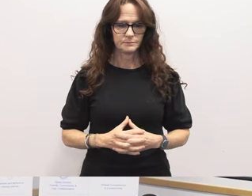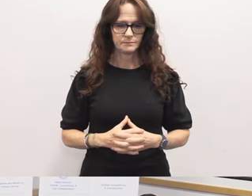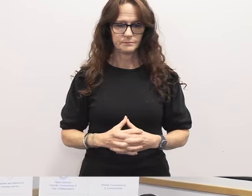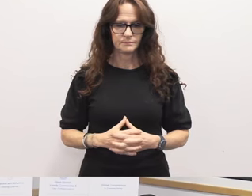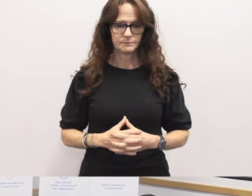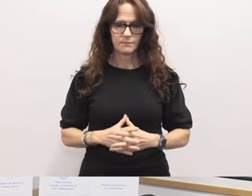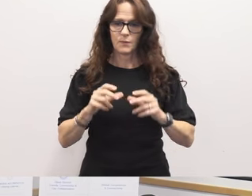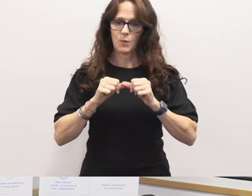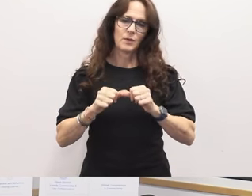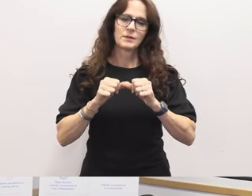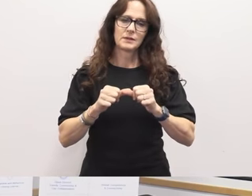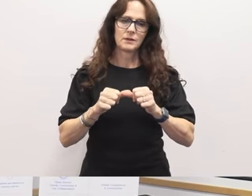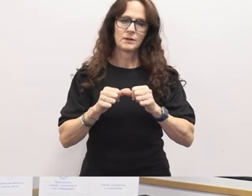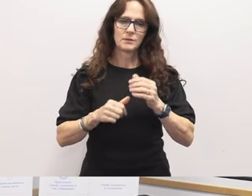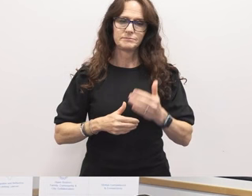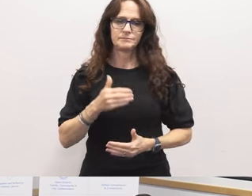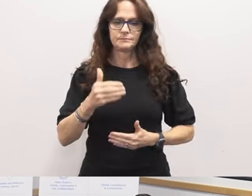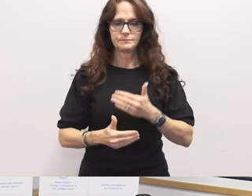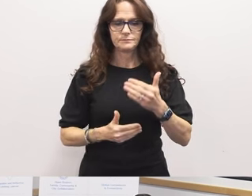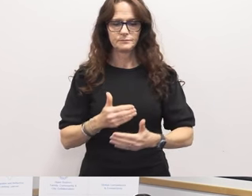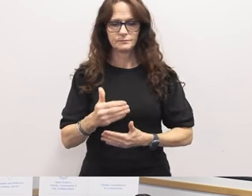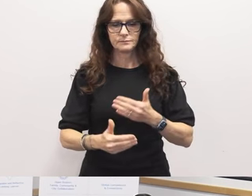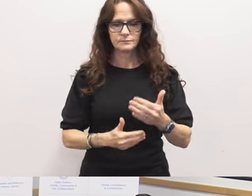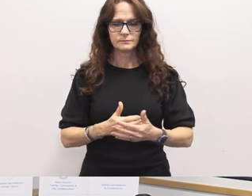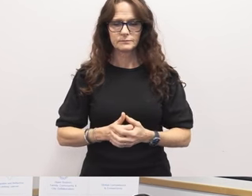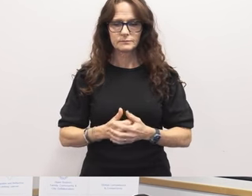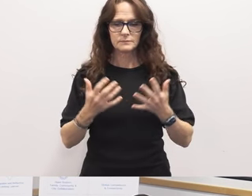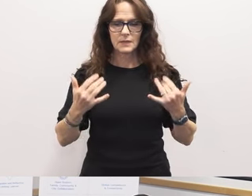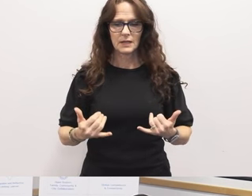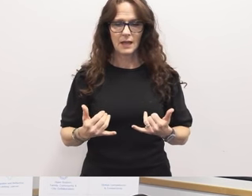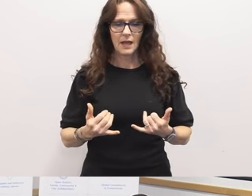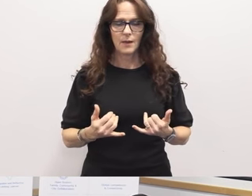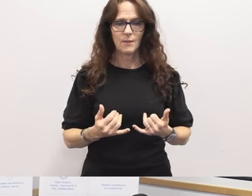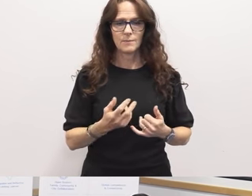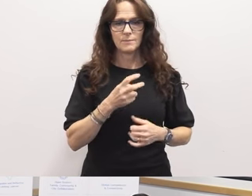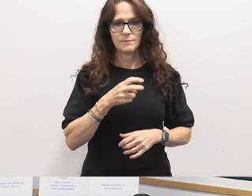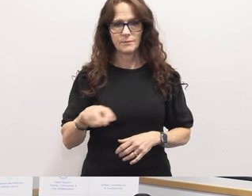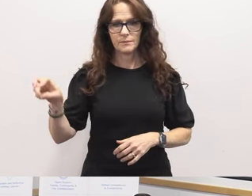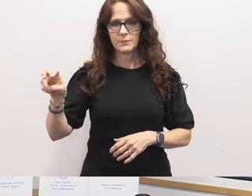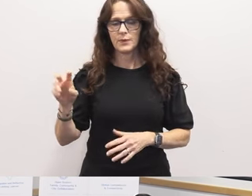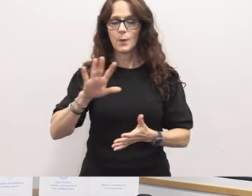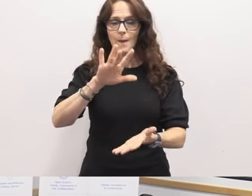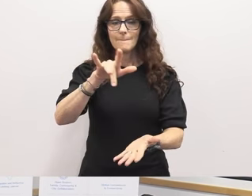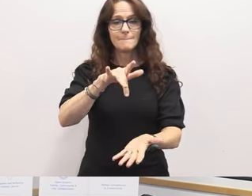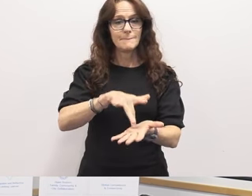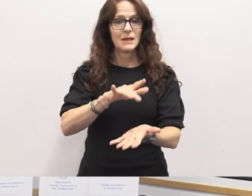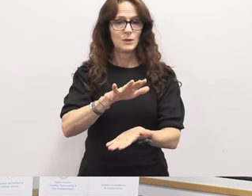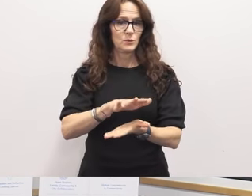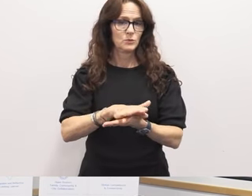[Veronica Madrigal] So let's continue on our journey and we're now moving on to our middle school. So we're going to spend some time looking at